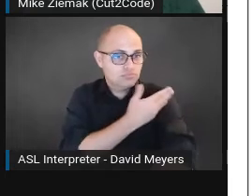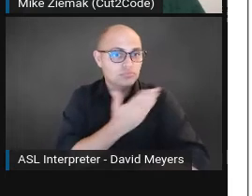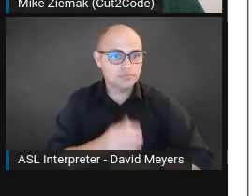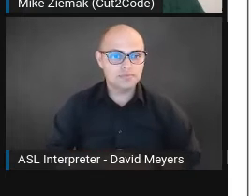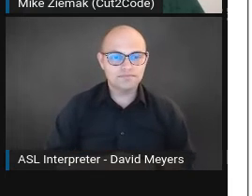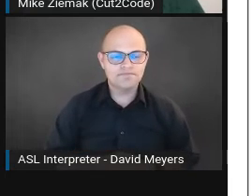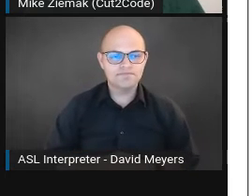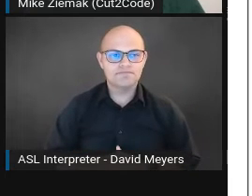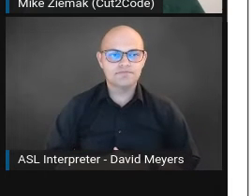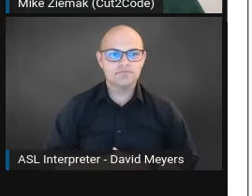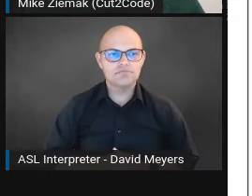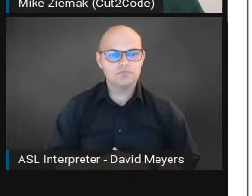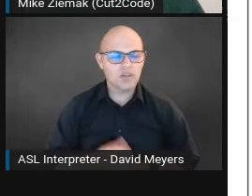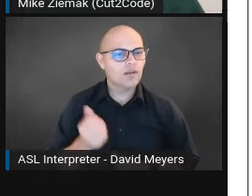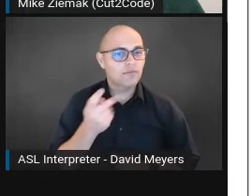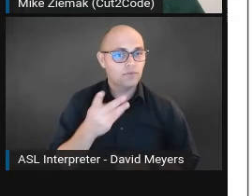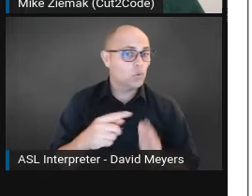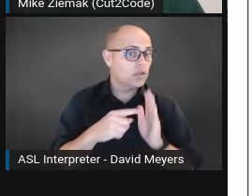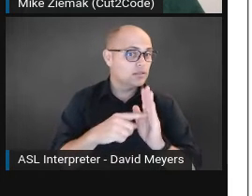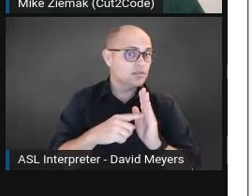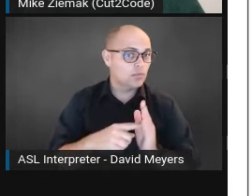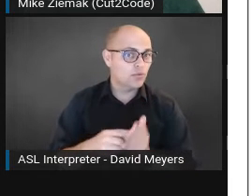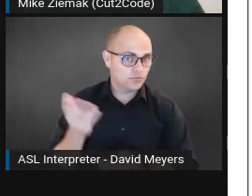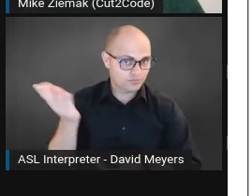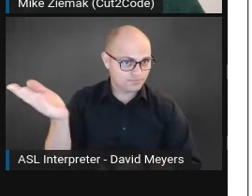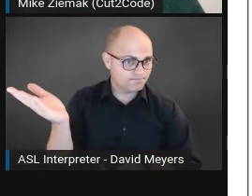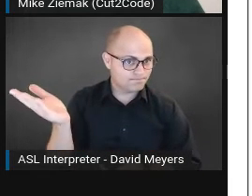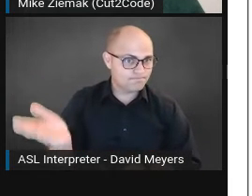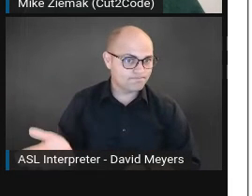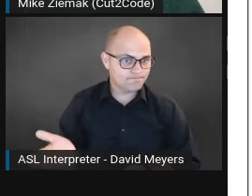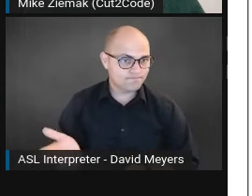so we have a list of a couple of accessibility checkers,